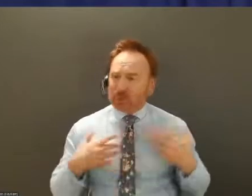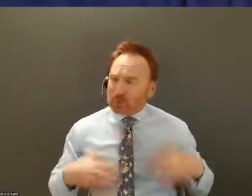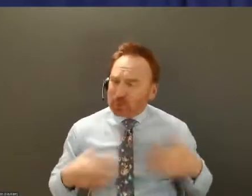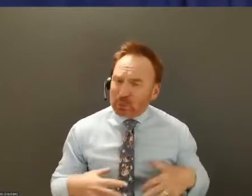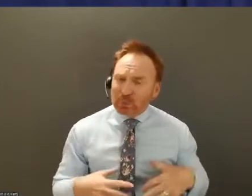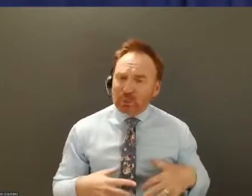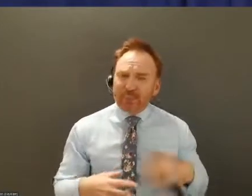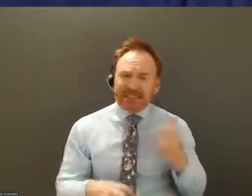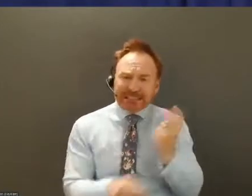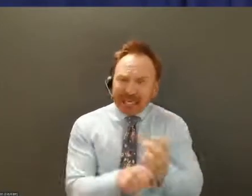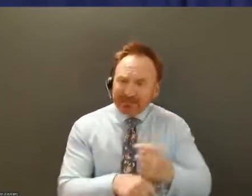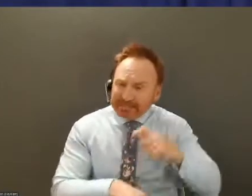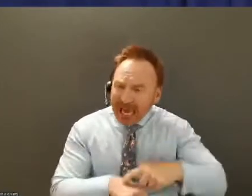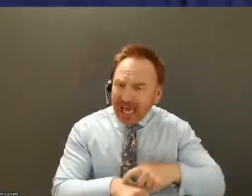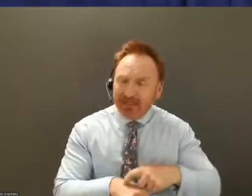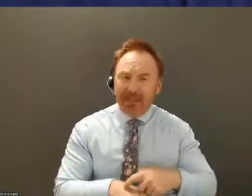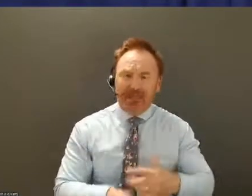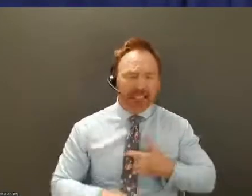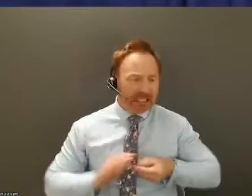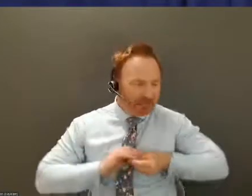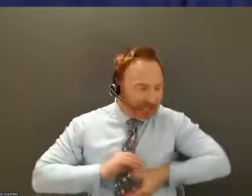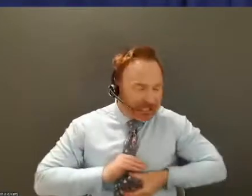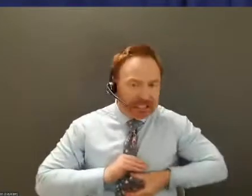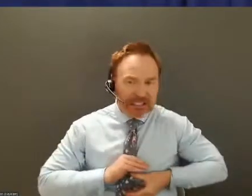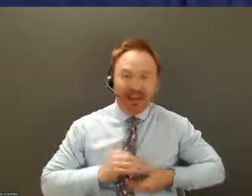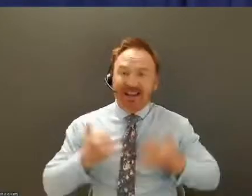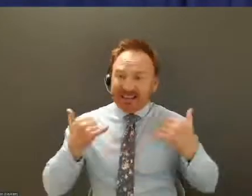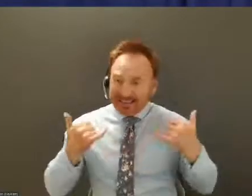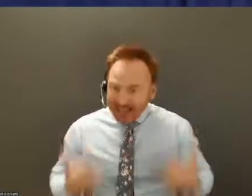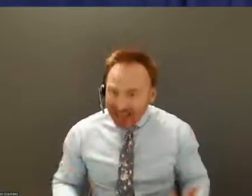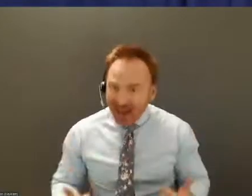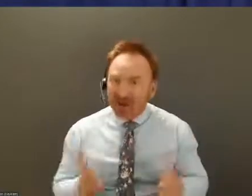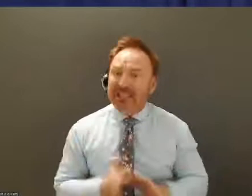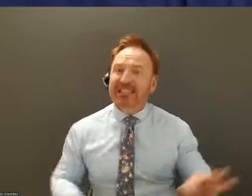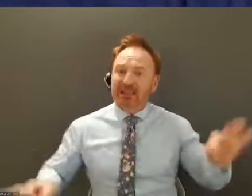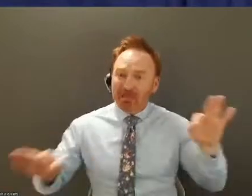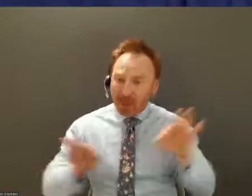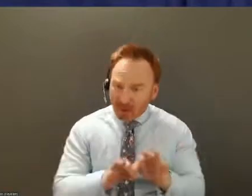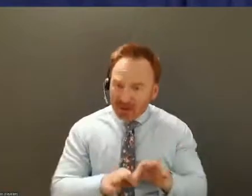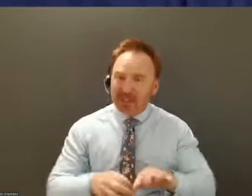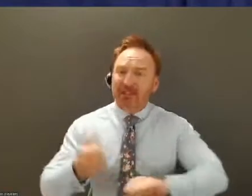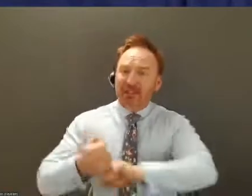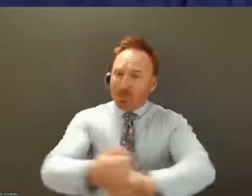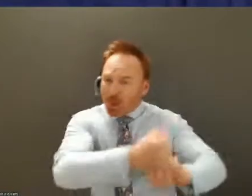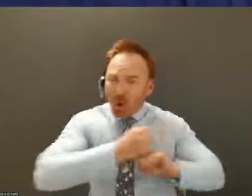Since the pandemic began I know I've been missing things from my life.